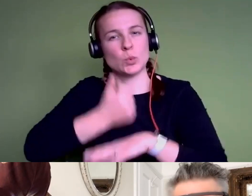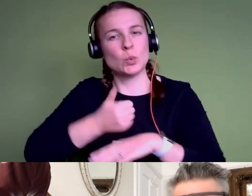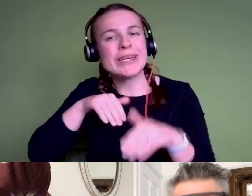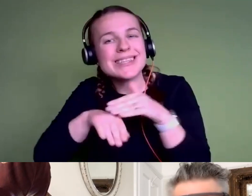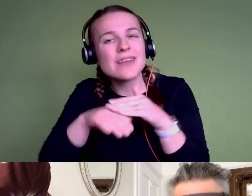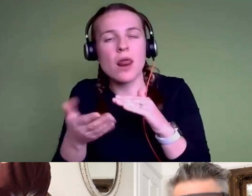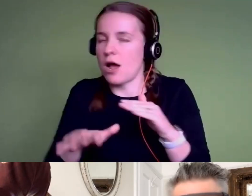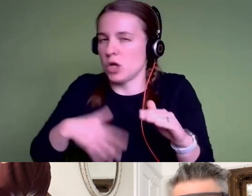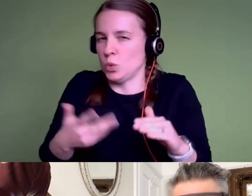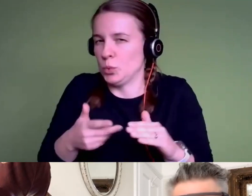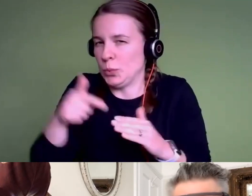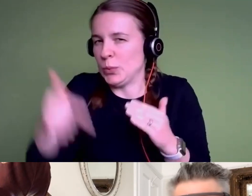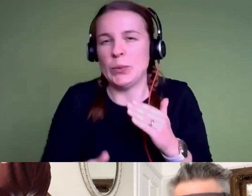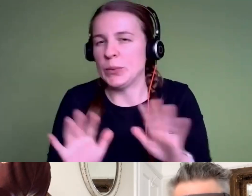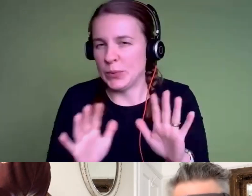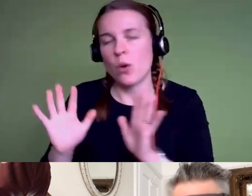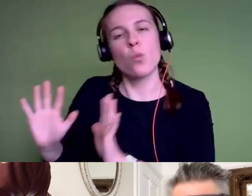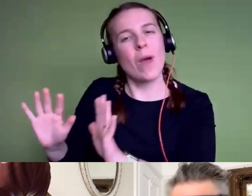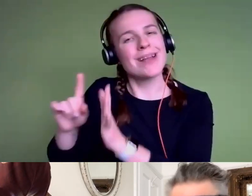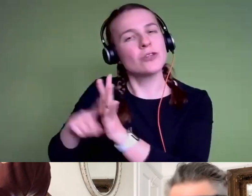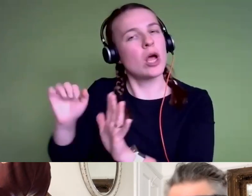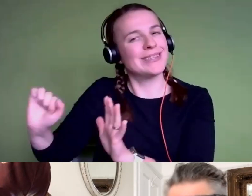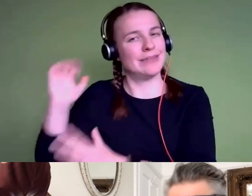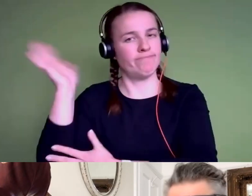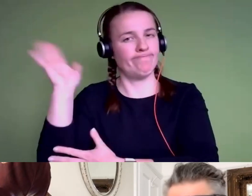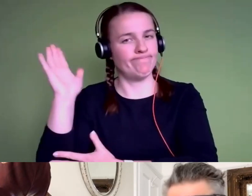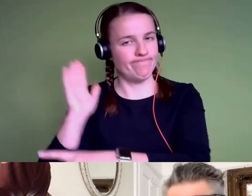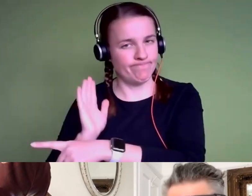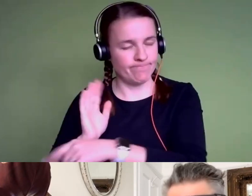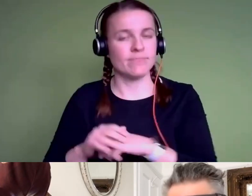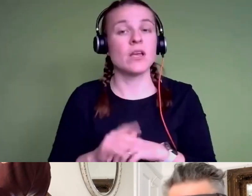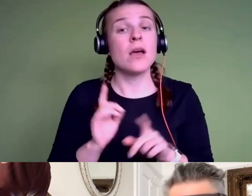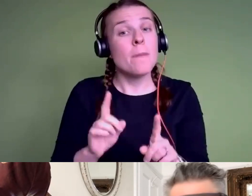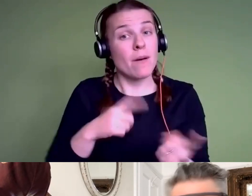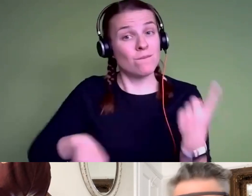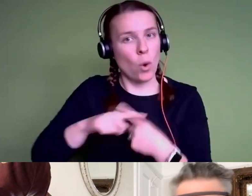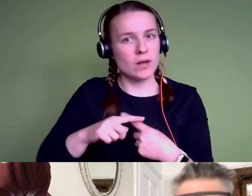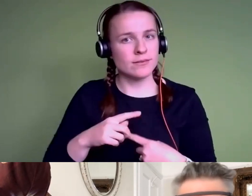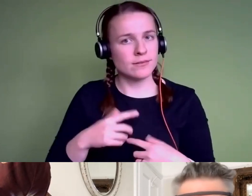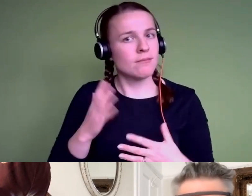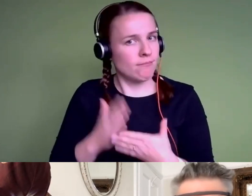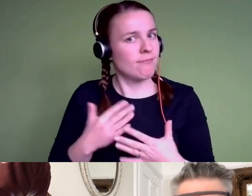back, and birding -- Birmingham botanical Gardens.